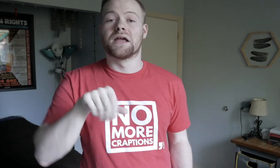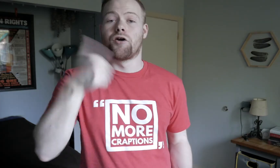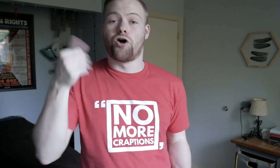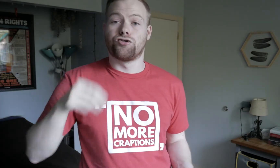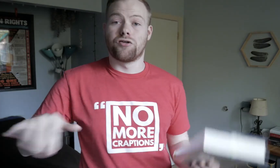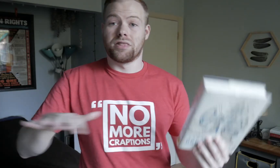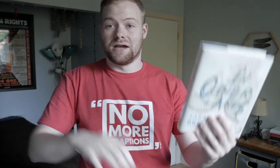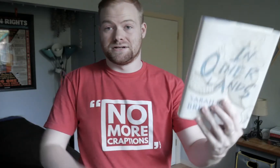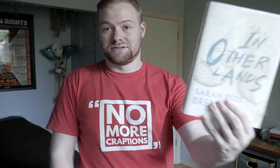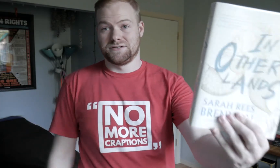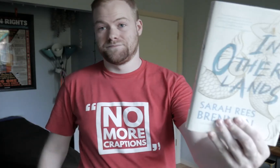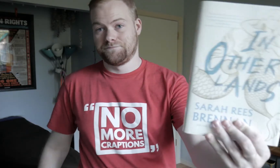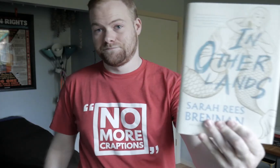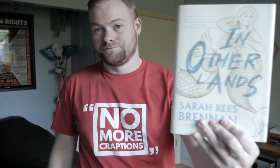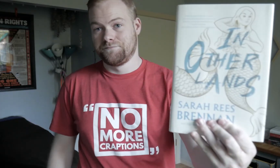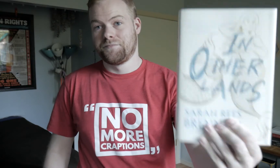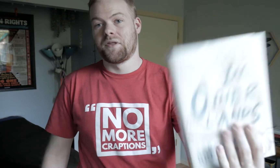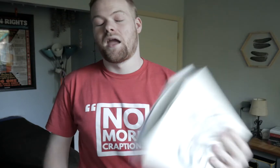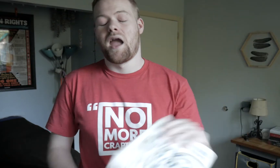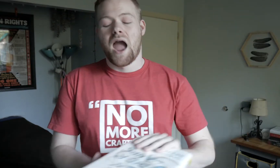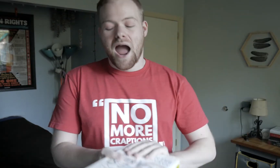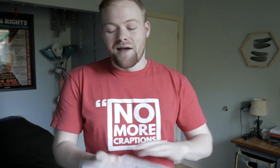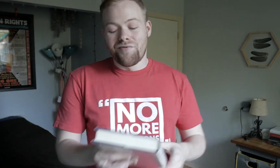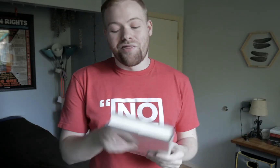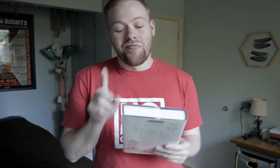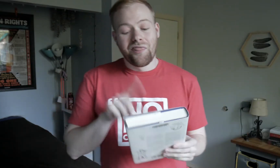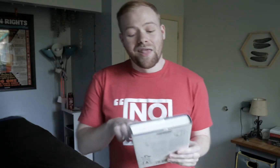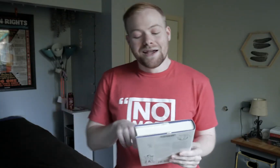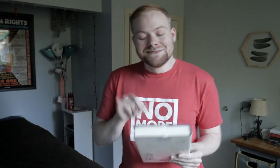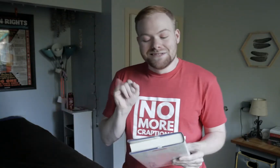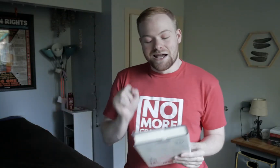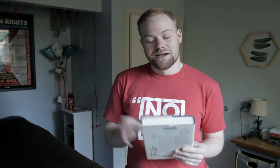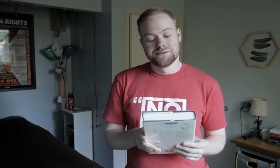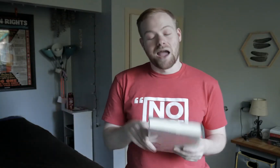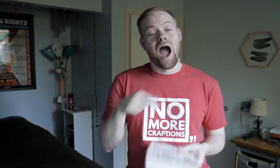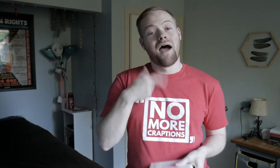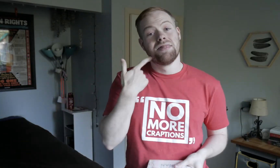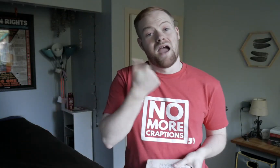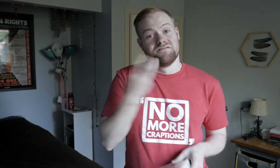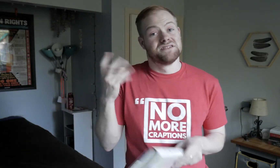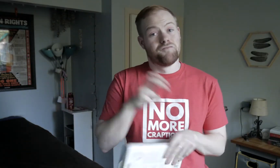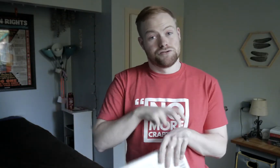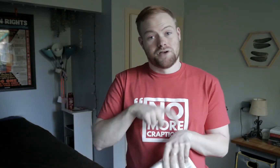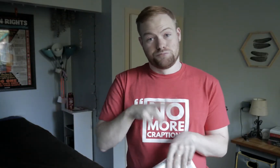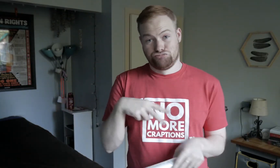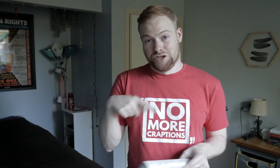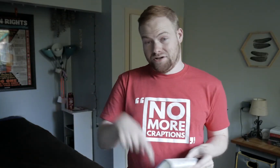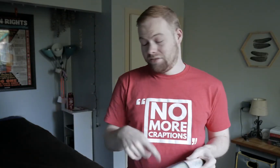In Other Lands. This is… I laughed several times reading this.